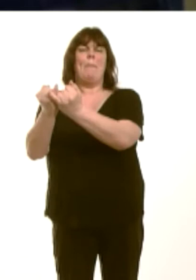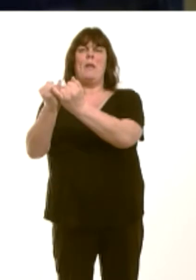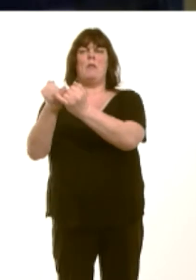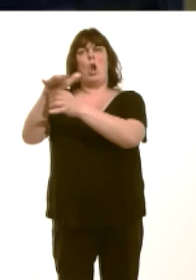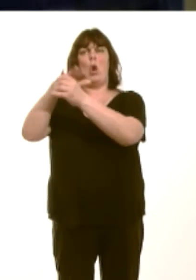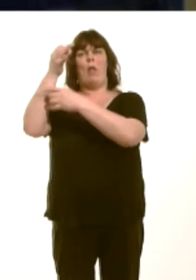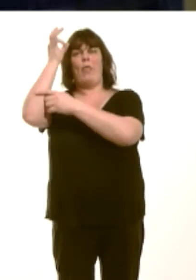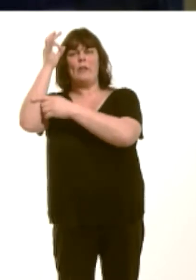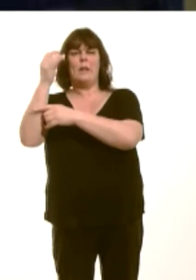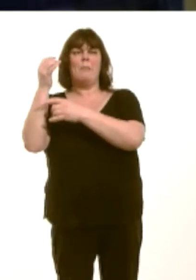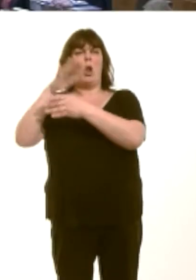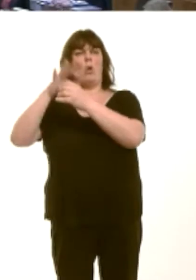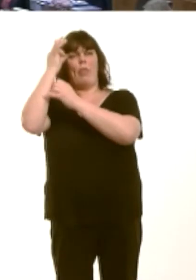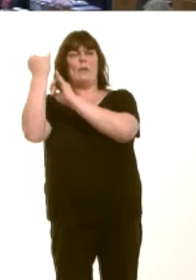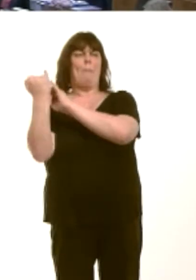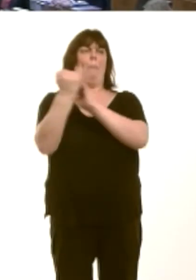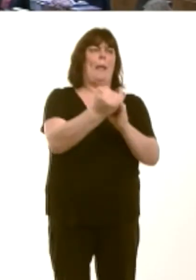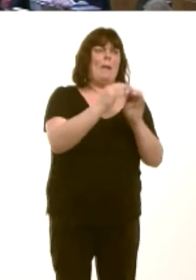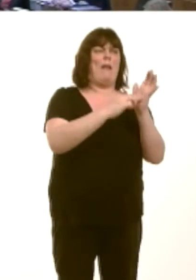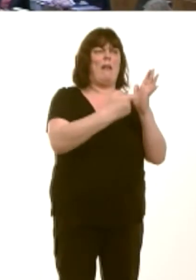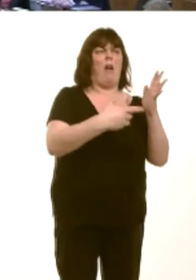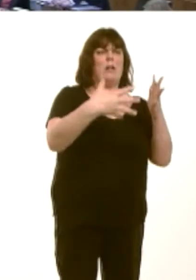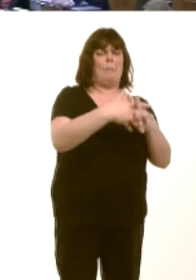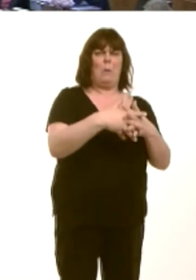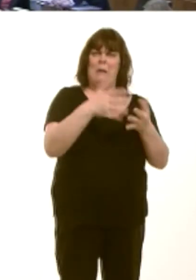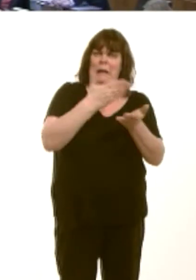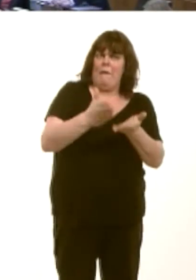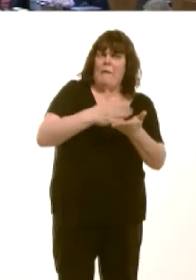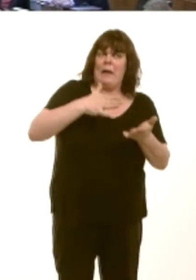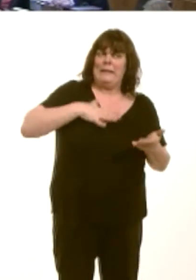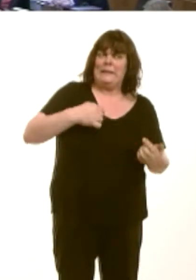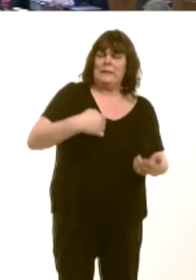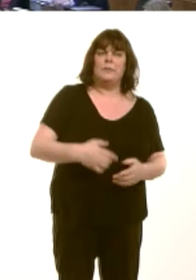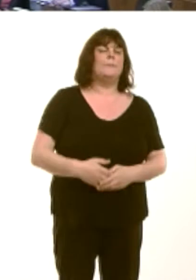We would like some clarity on the issue. Carwyn Jones: Well, NRW have been asked by the local planning authorities concerned to